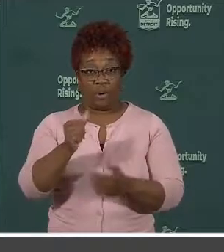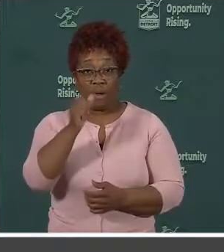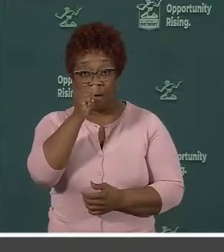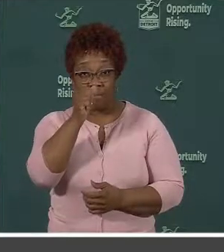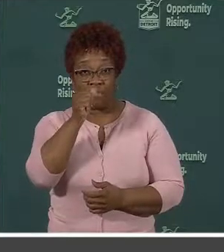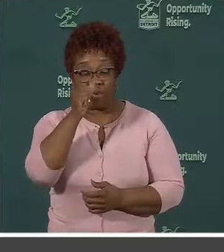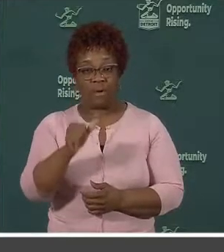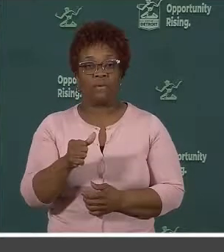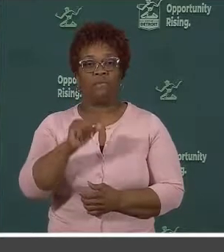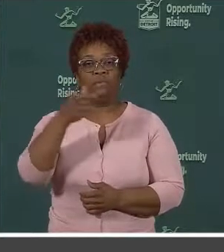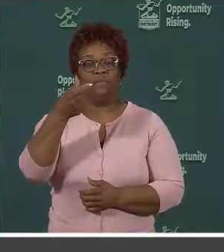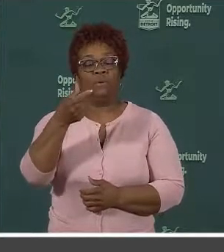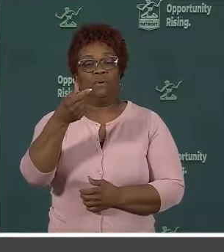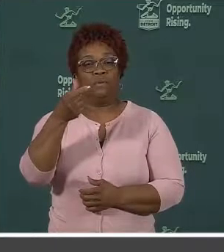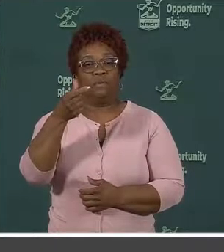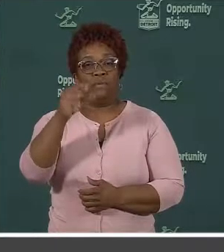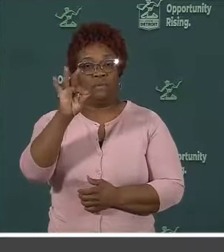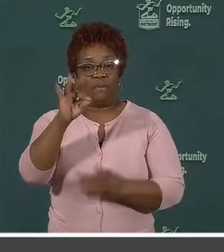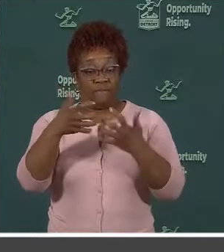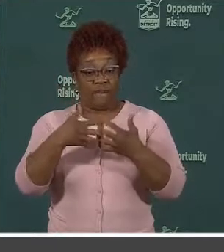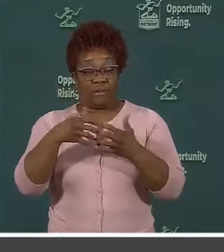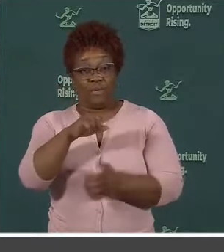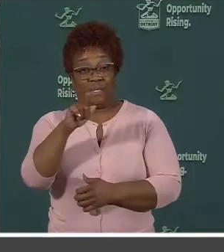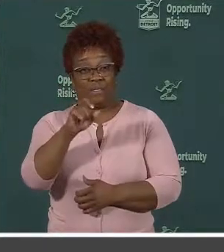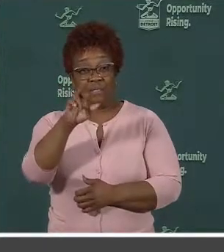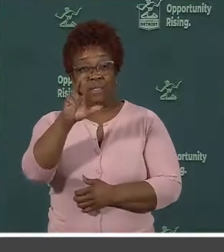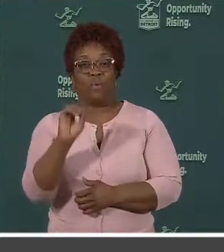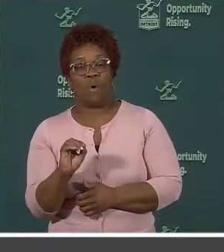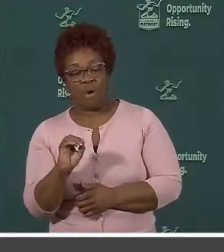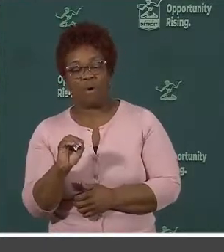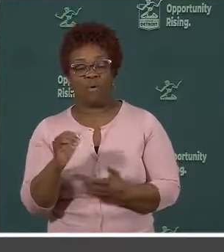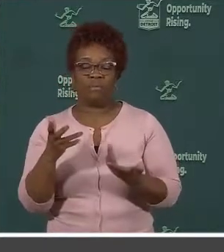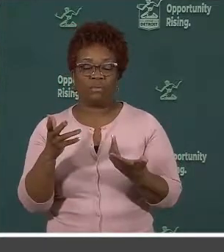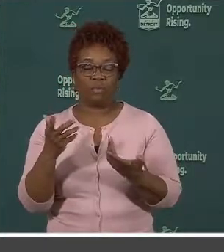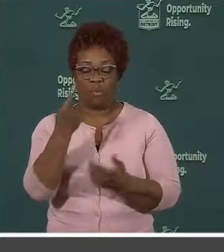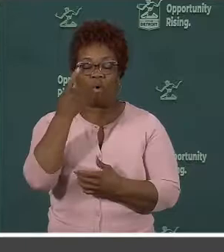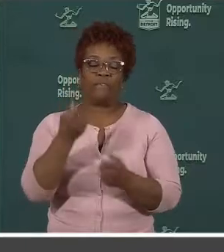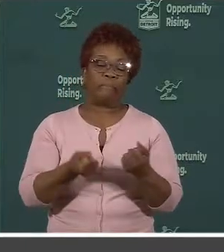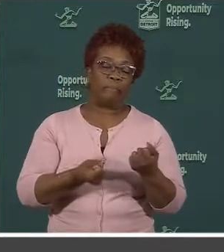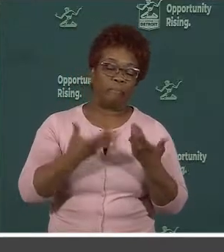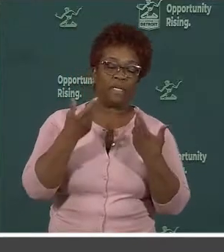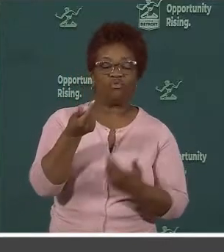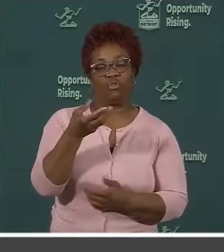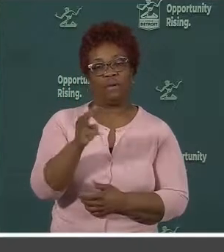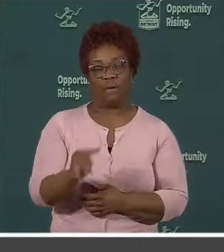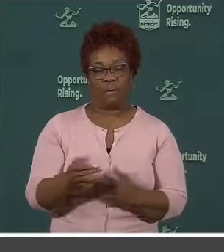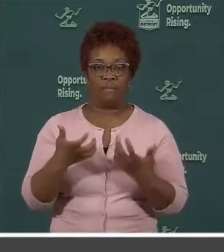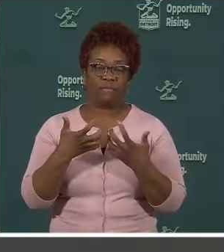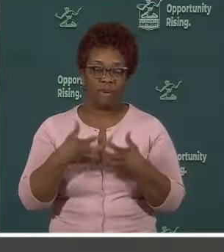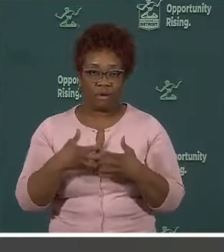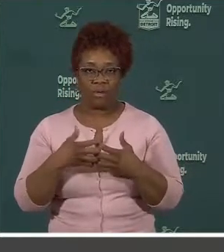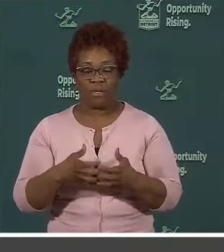FACILITIES WHICH WILL USHER IN A NEW GENERATION OF ELECTRIC VEHICLES WE'RE PLEASED TO HAVE TWO OF THEM HERE TONIGHT THE